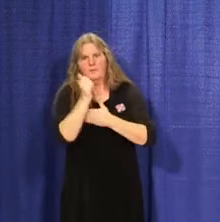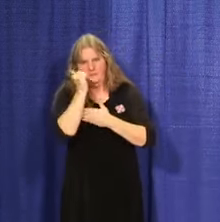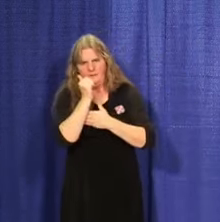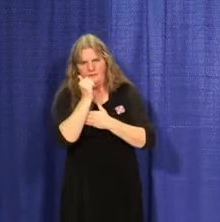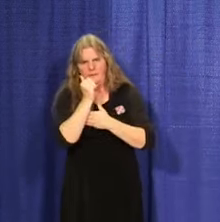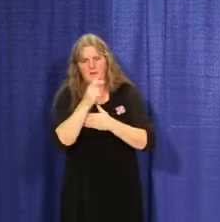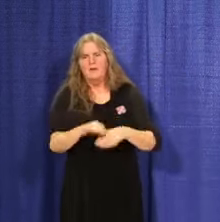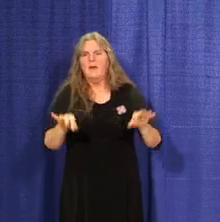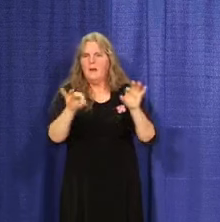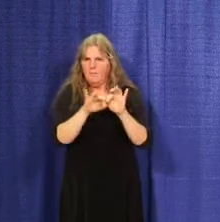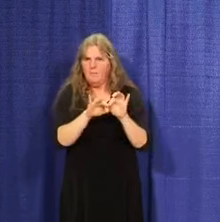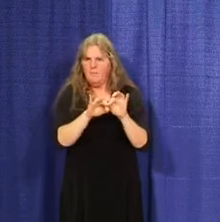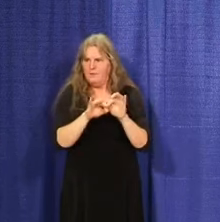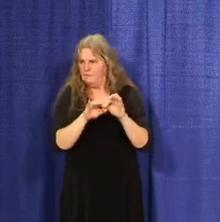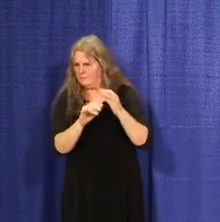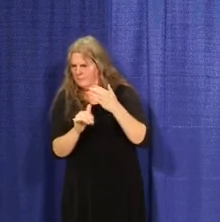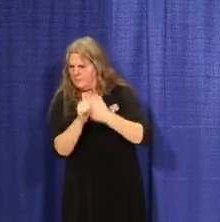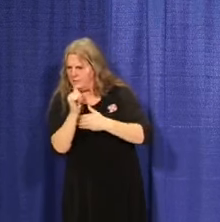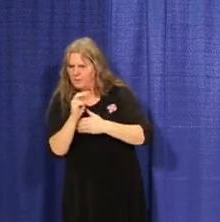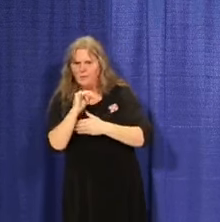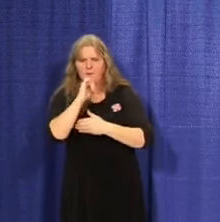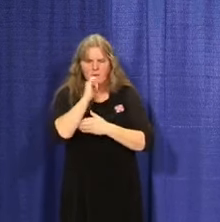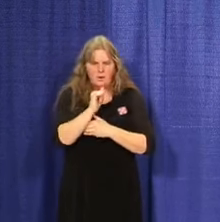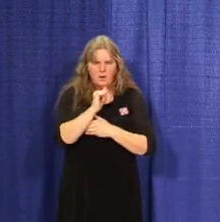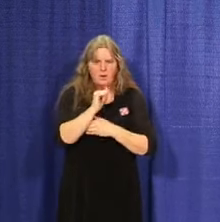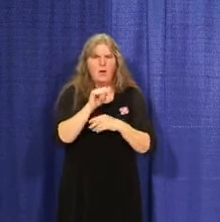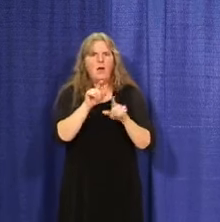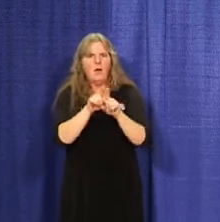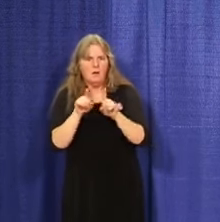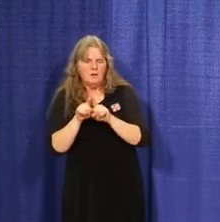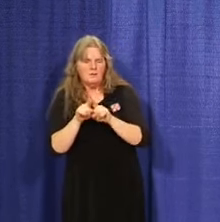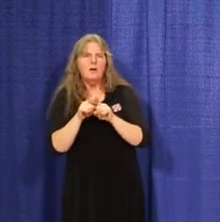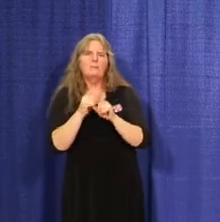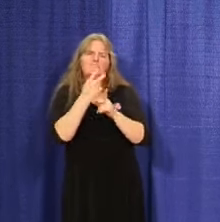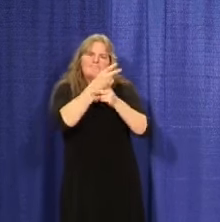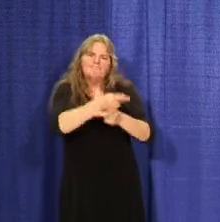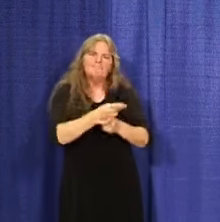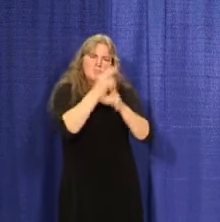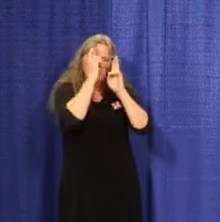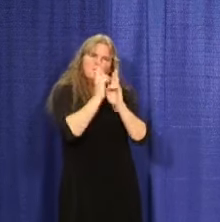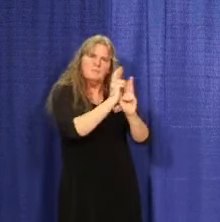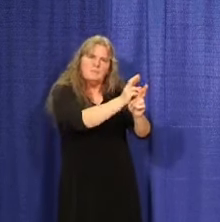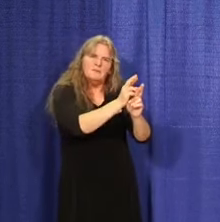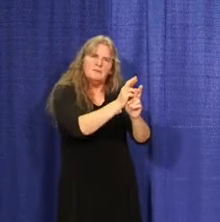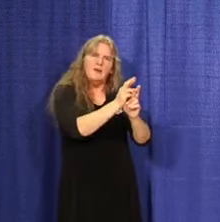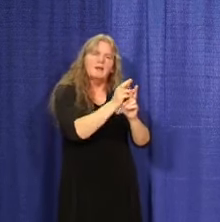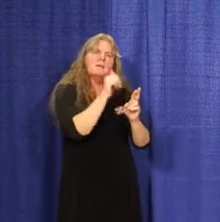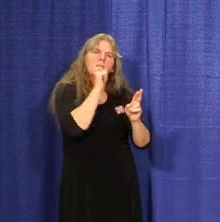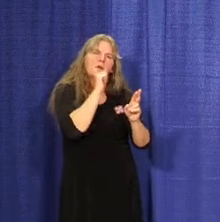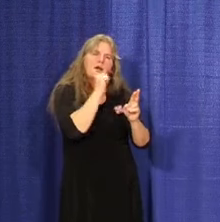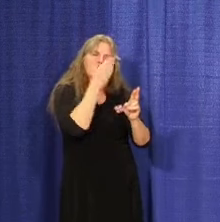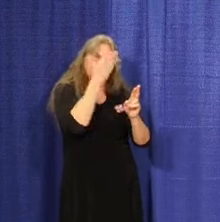that could lead to identification of individuals, their families, or their communities.